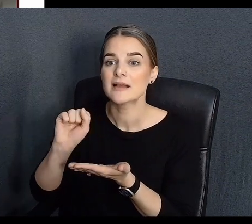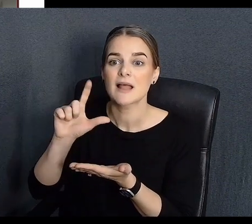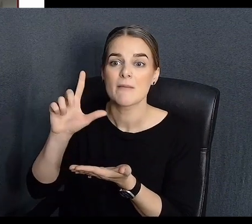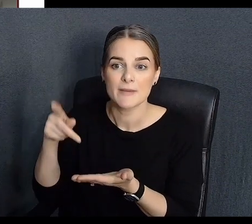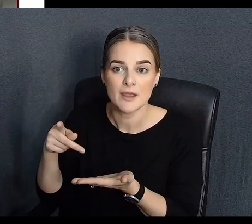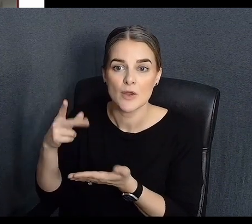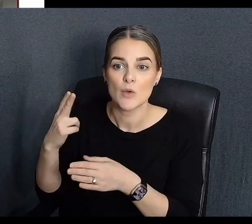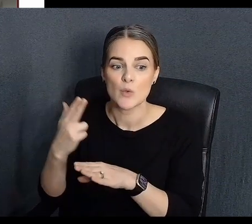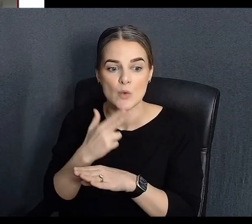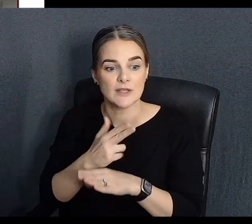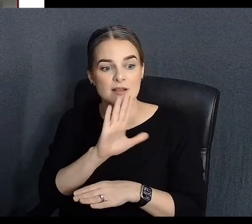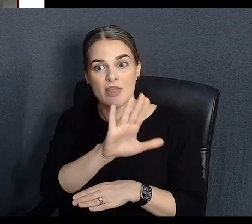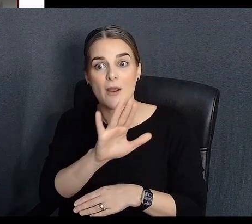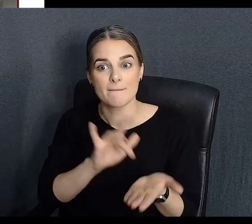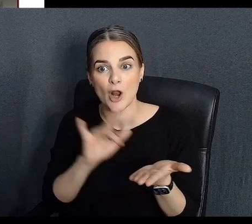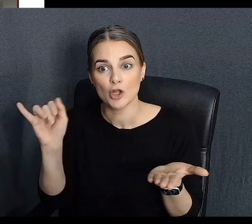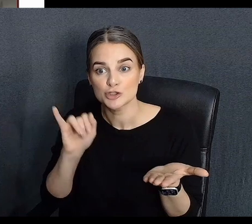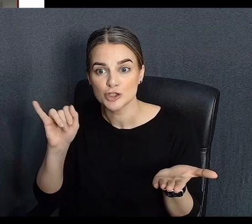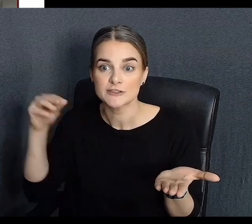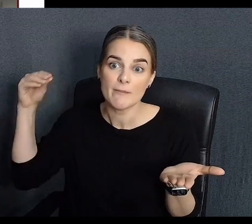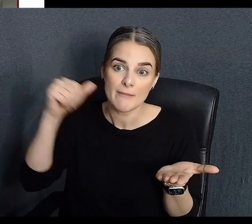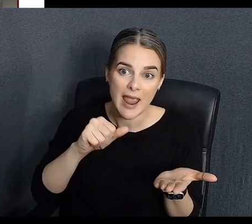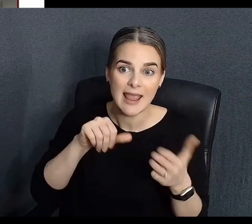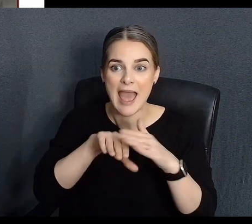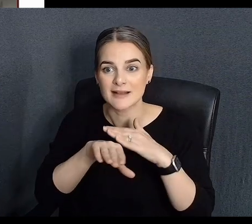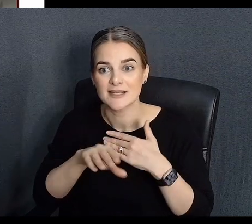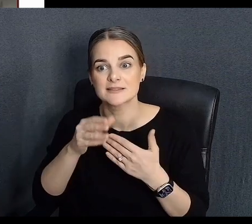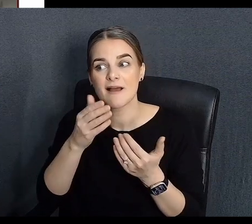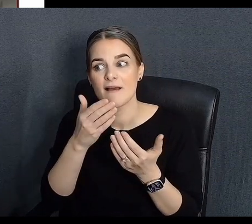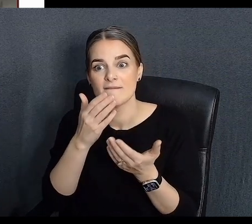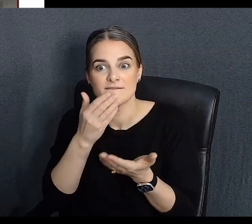the student's medical insurance to pay for it, or their access funds, then the device belongs to the student.